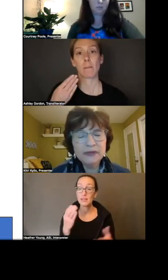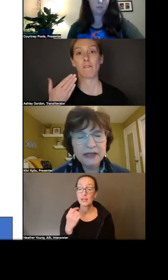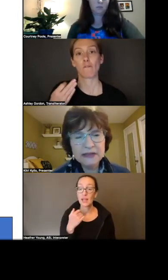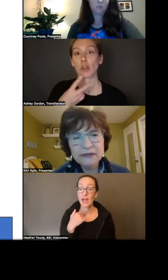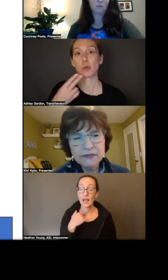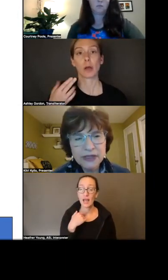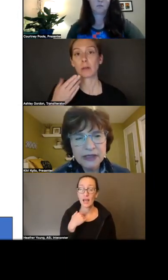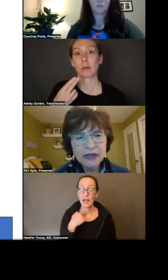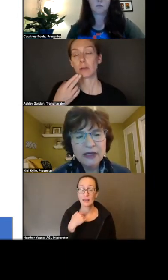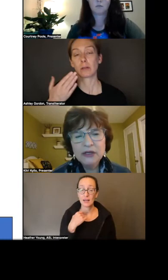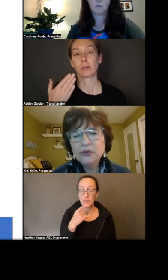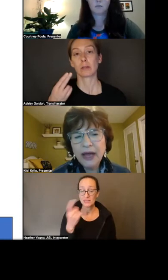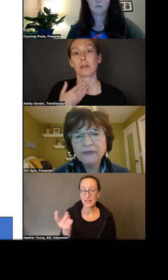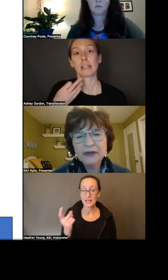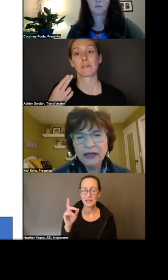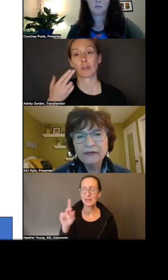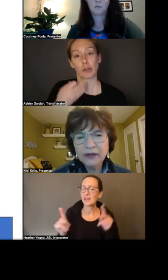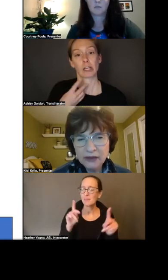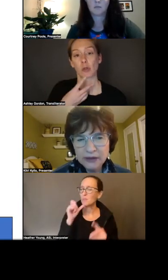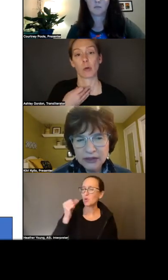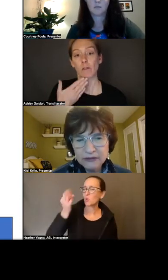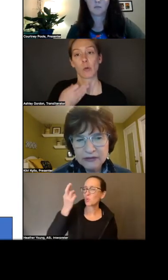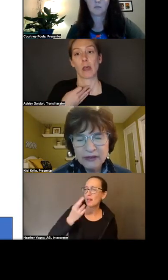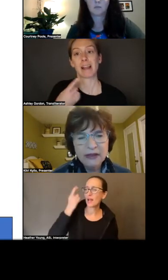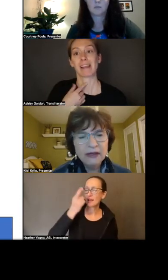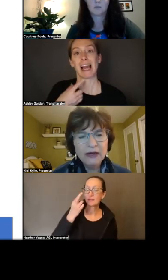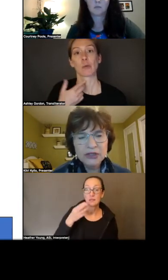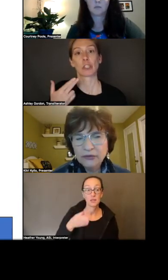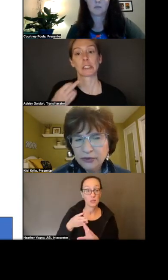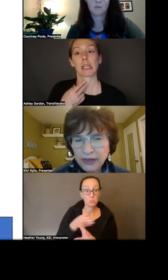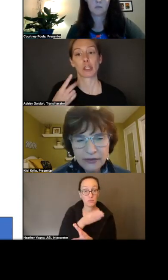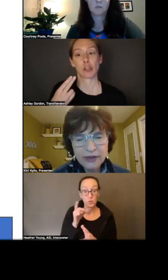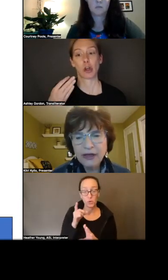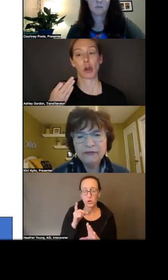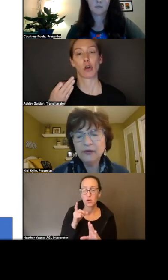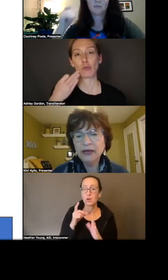to the task of reading, you have to have language skills. Our children who are hearing have already